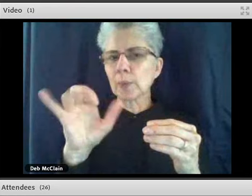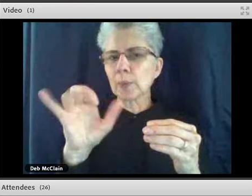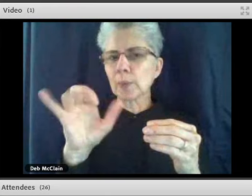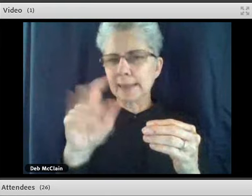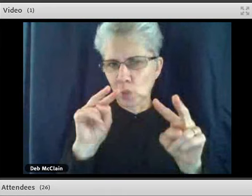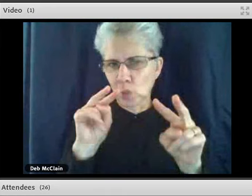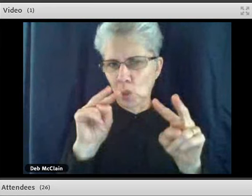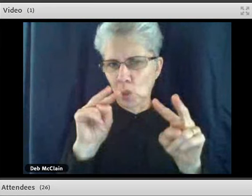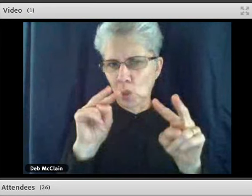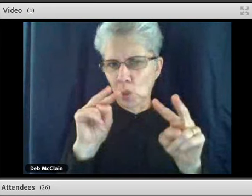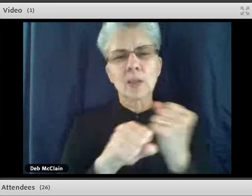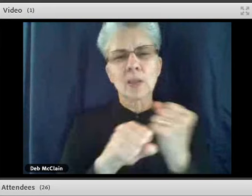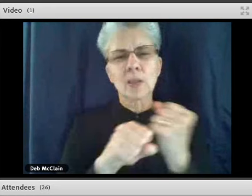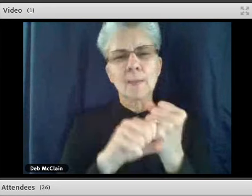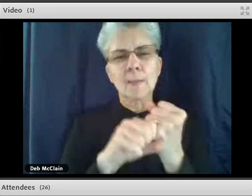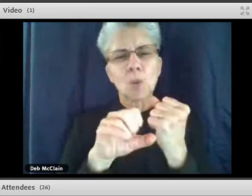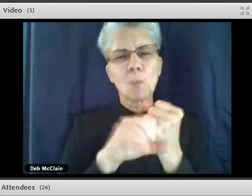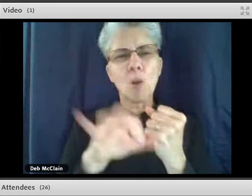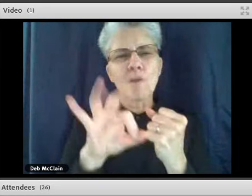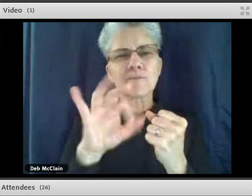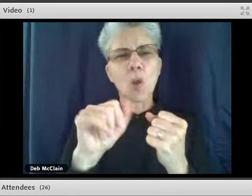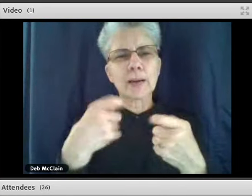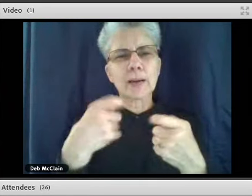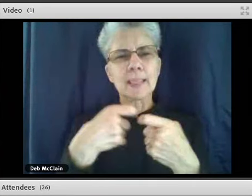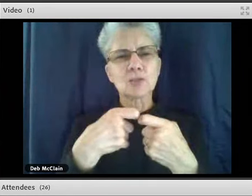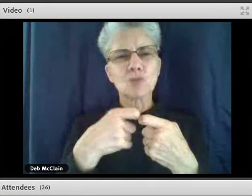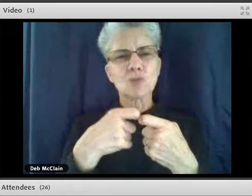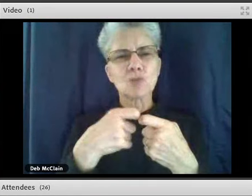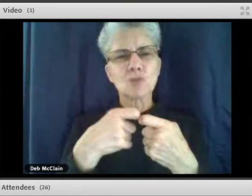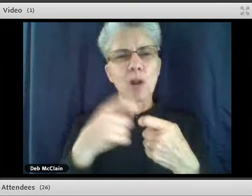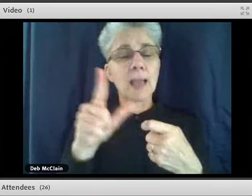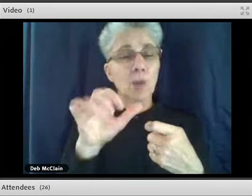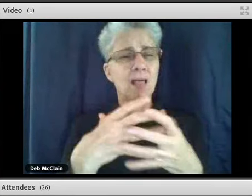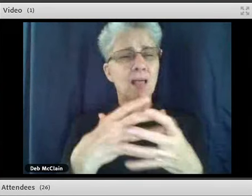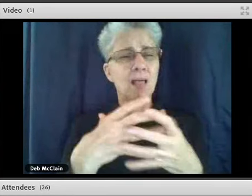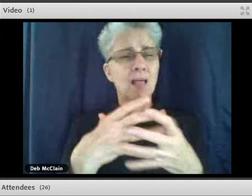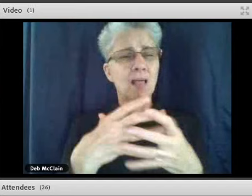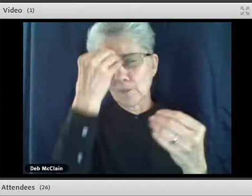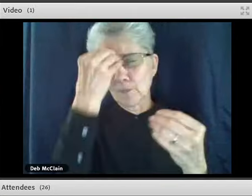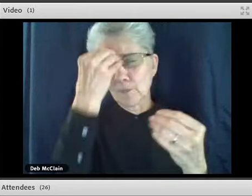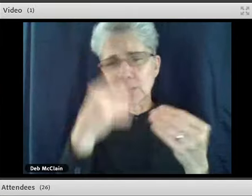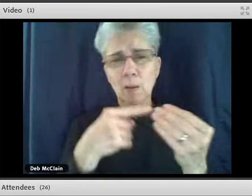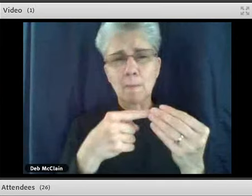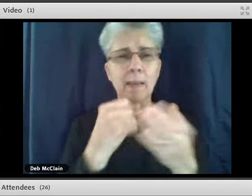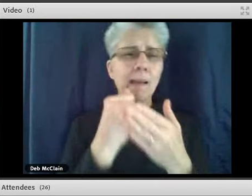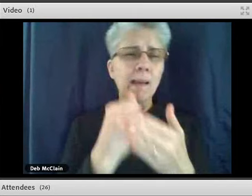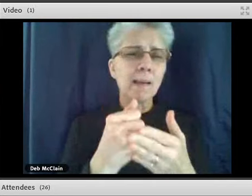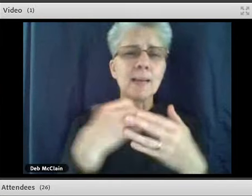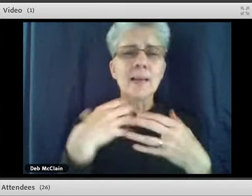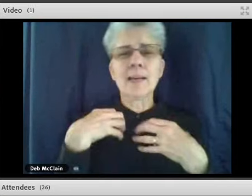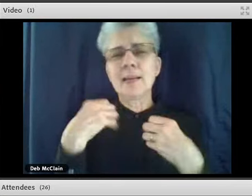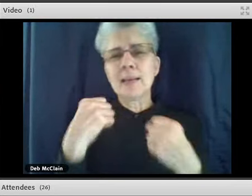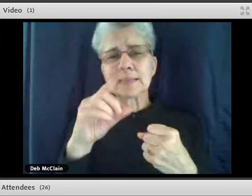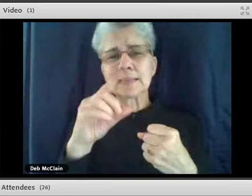And I'm going to fly through this. You'll have the tool kit. But I want to strongly promote the Florida Electronic Library.